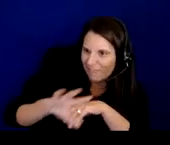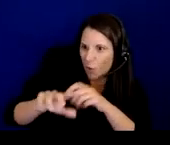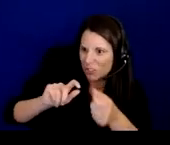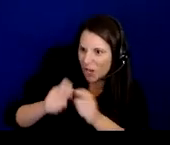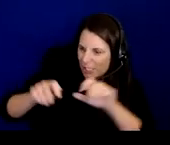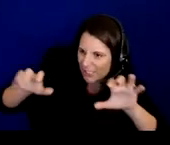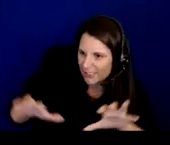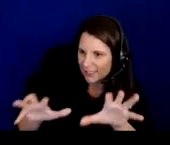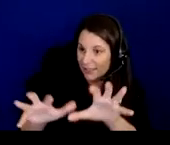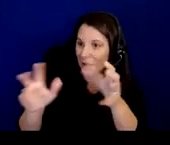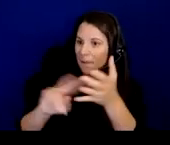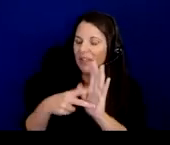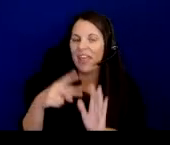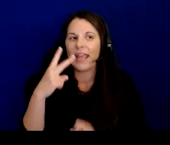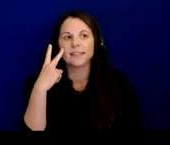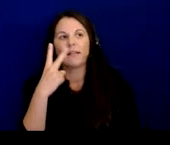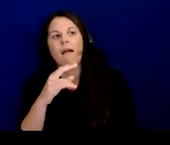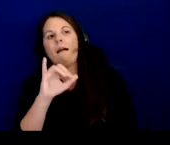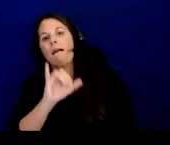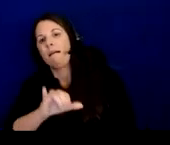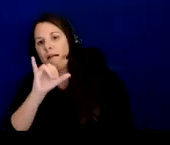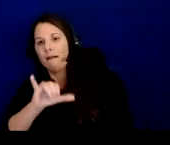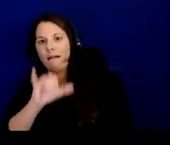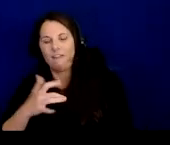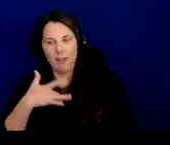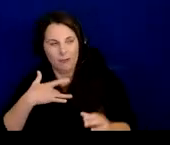then they're encouraged to do it again or they're encouraged to do it